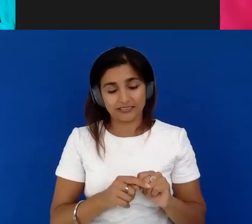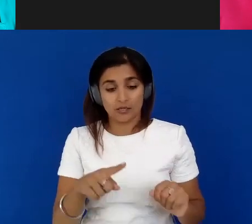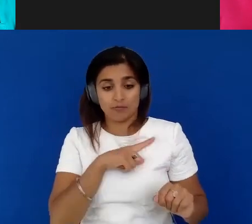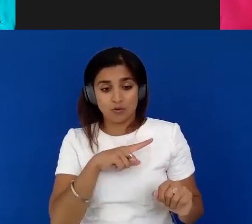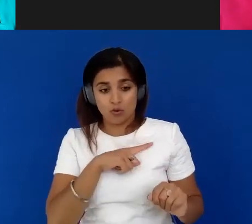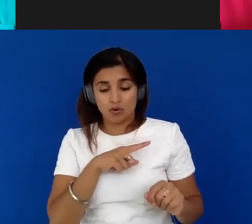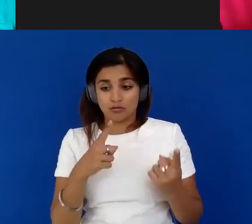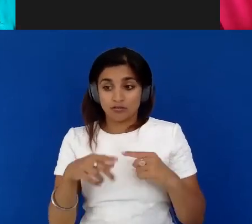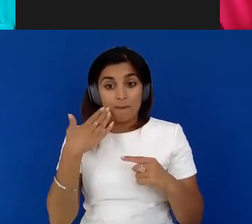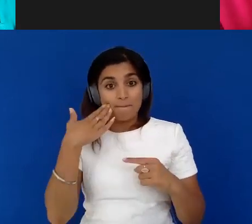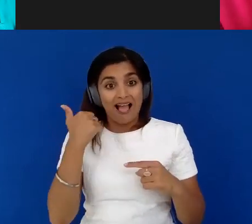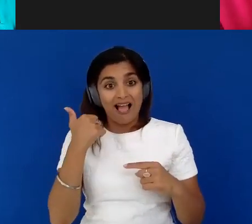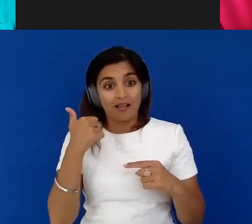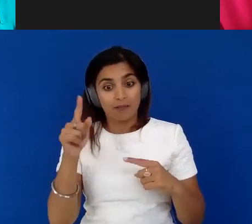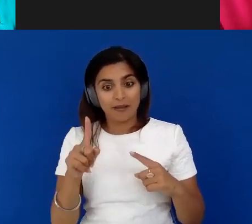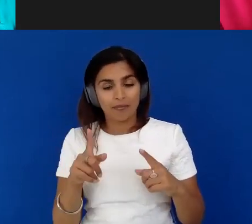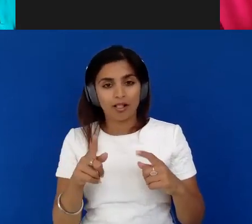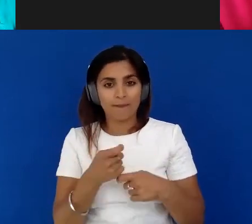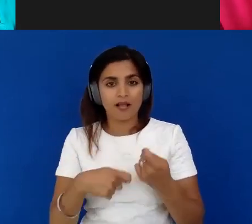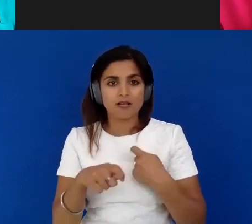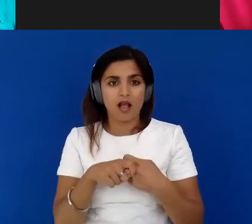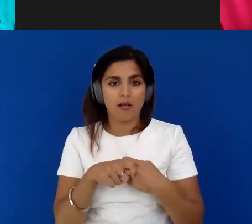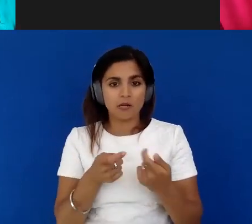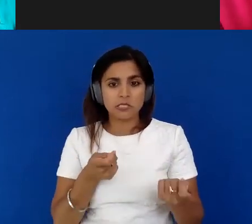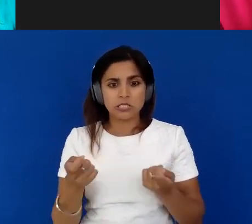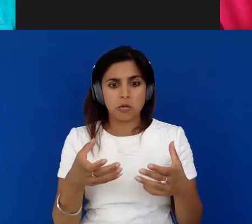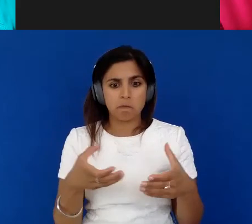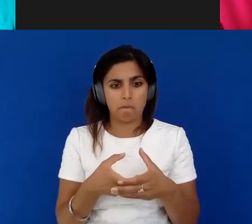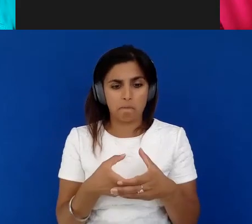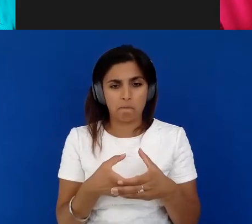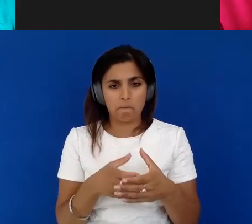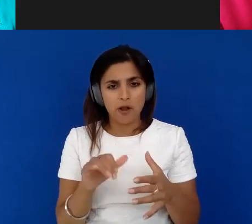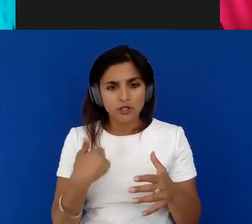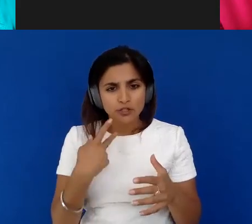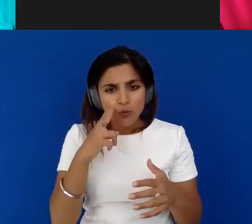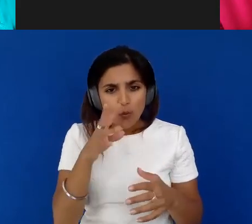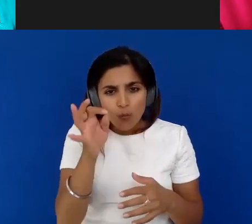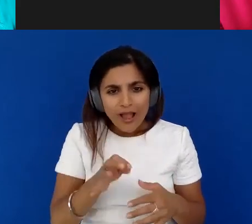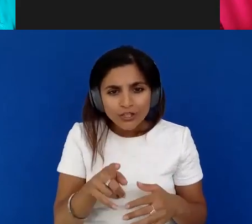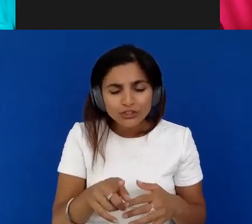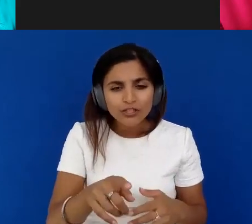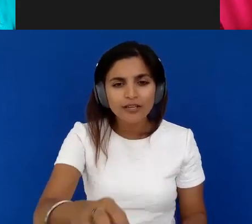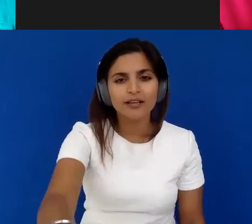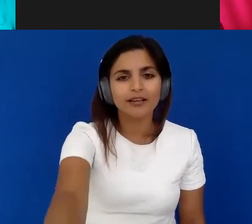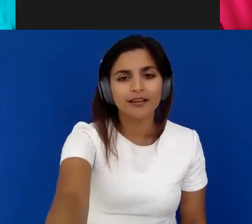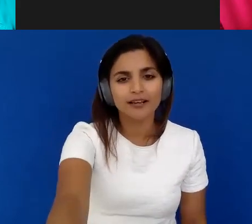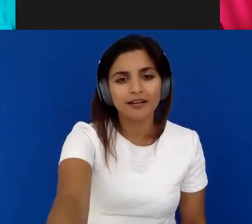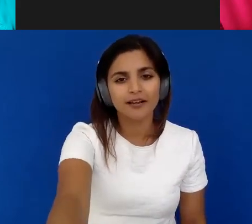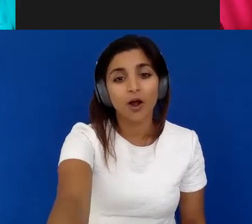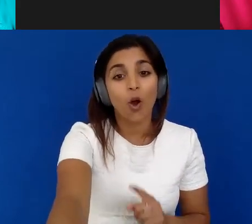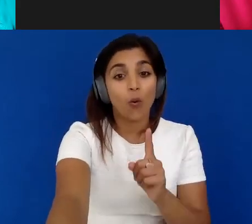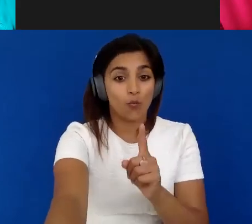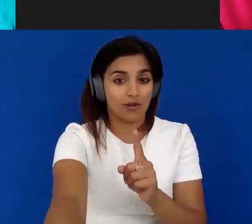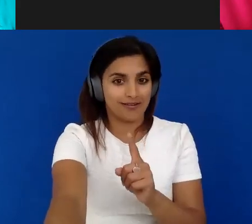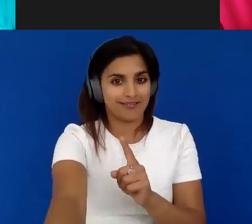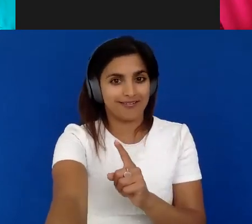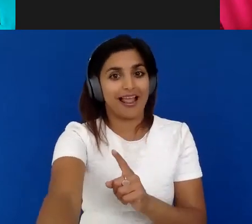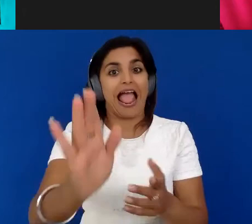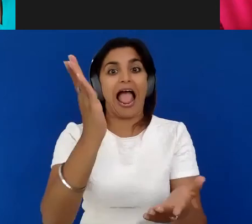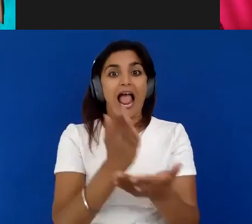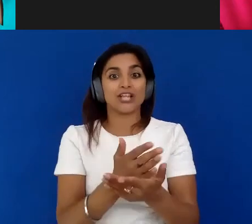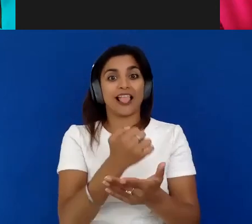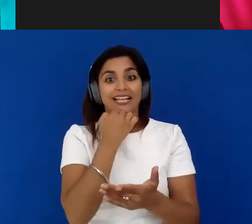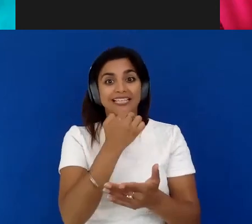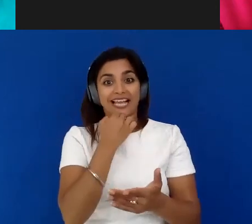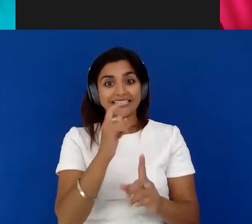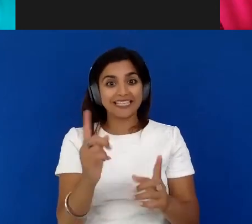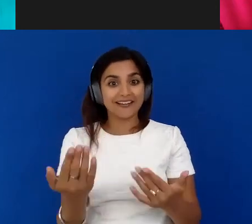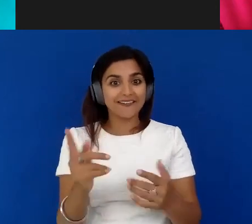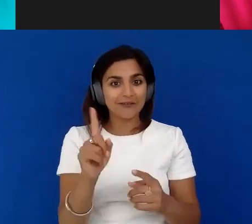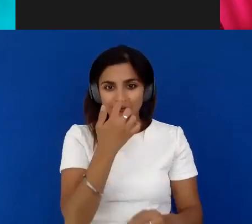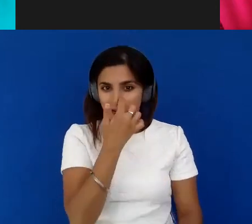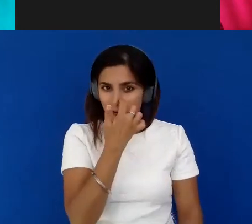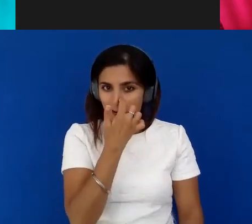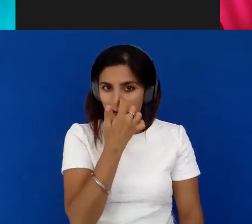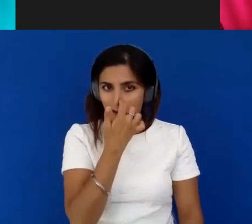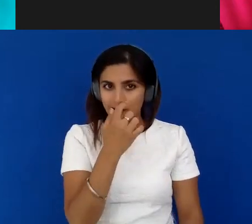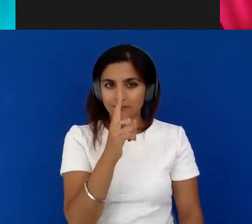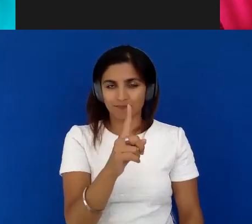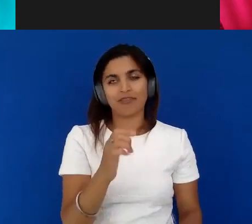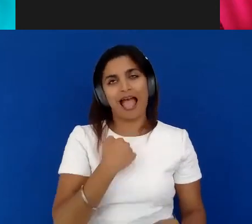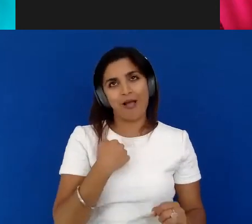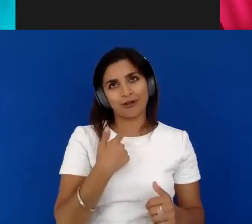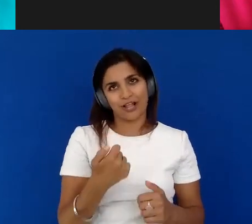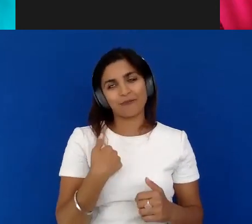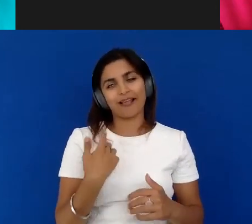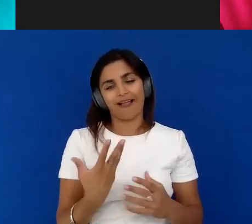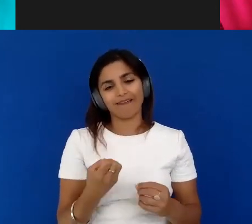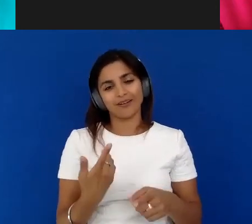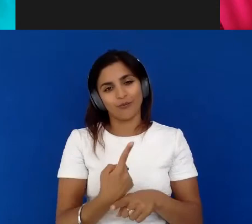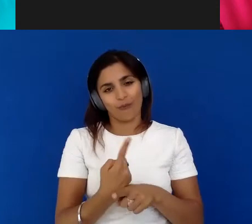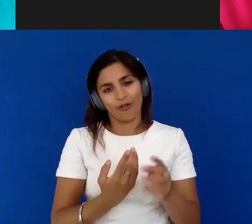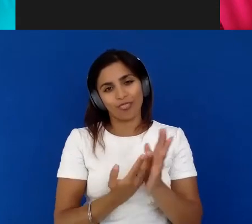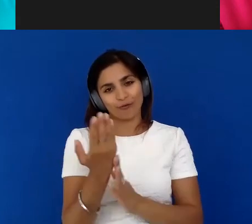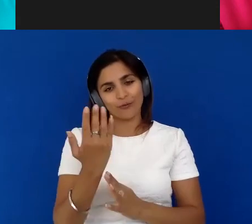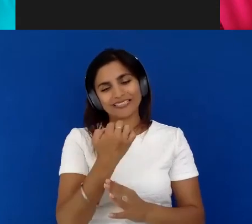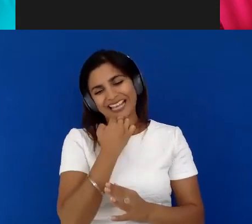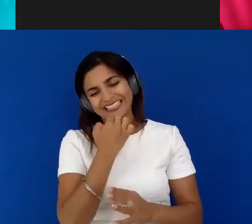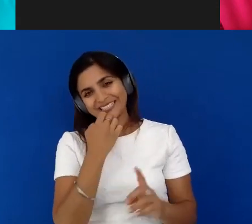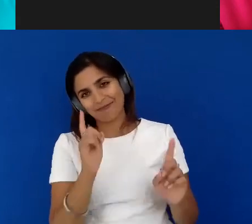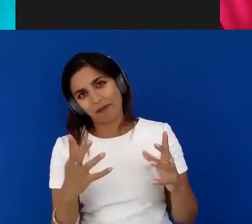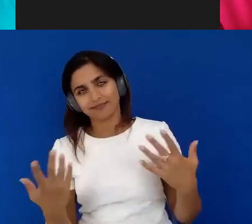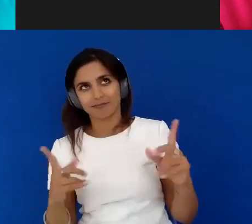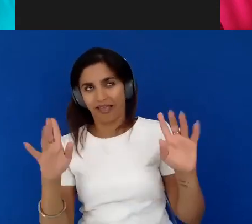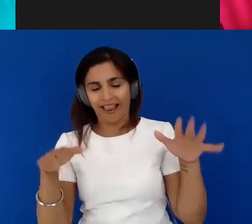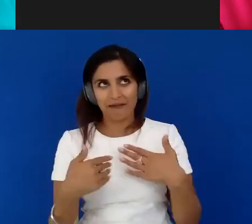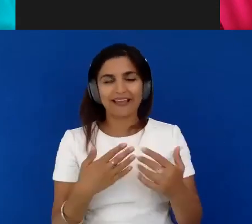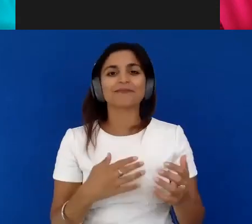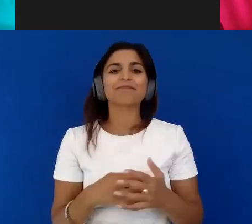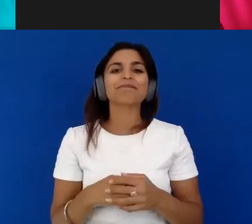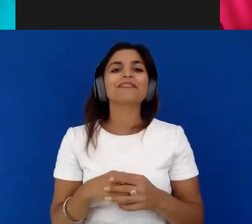I just, I just saw the question: actually on dating, this is, we talk about it on our